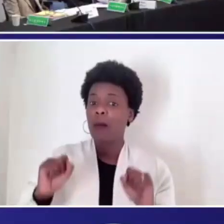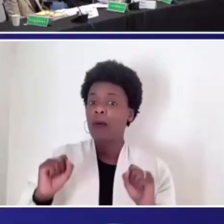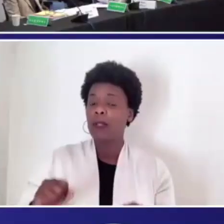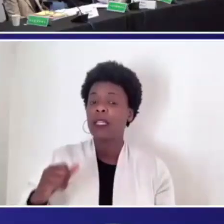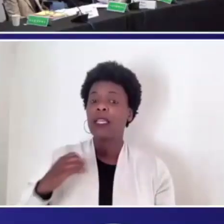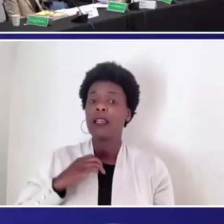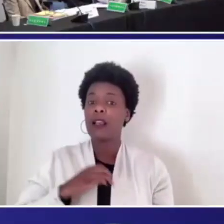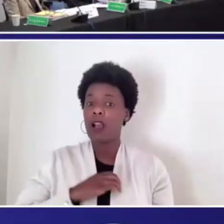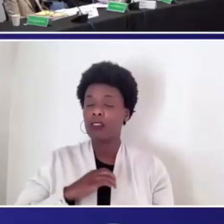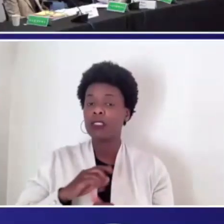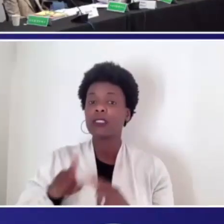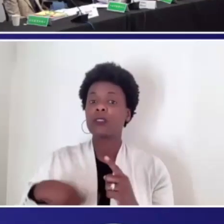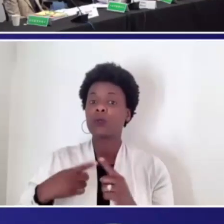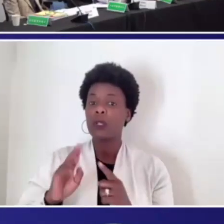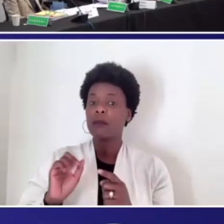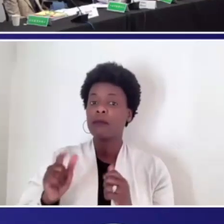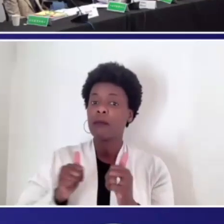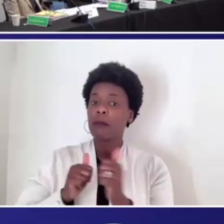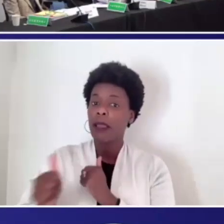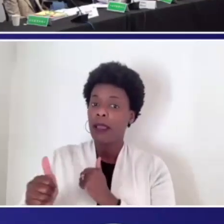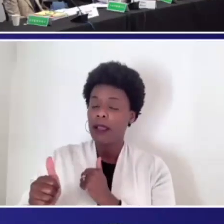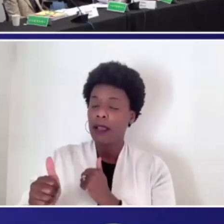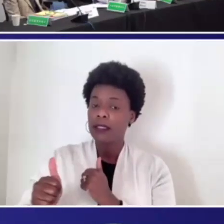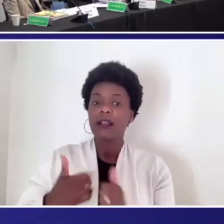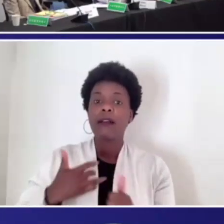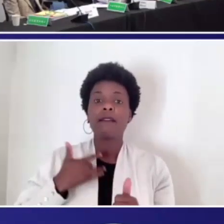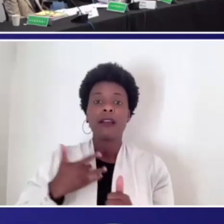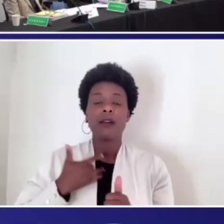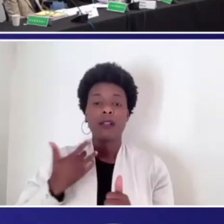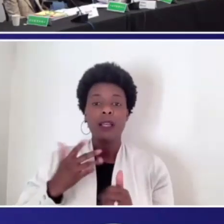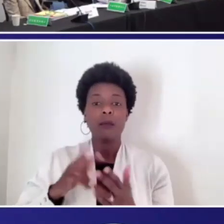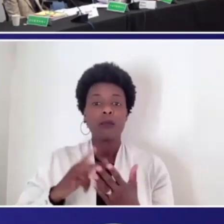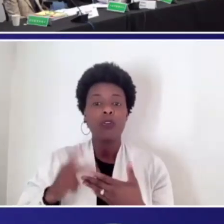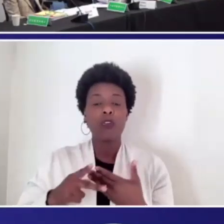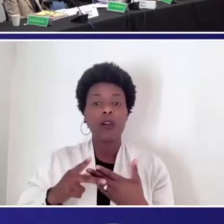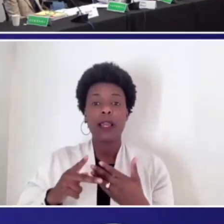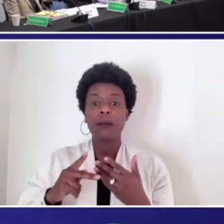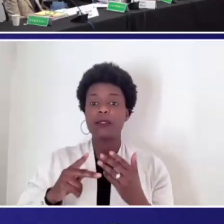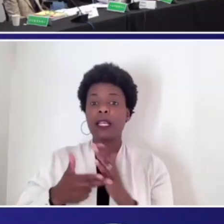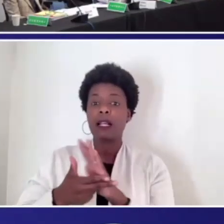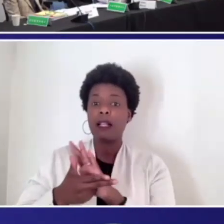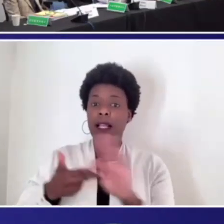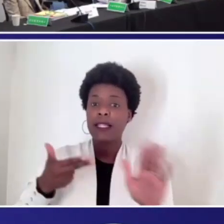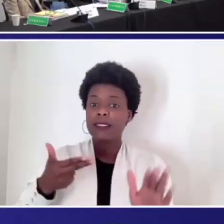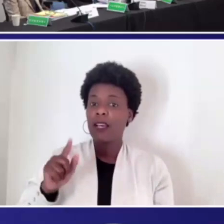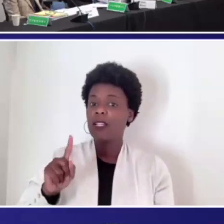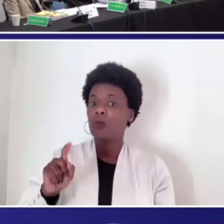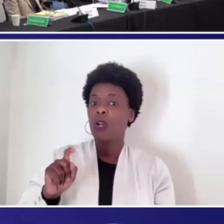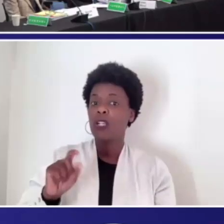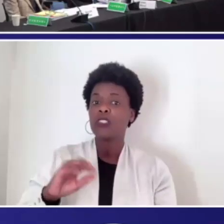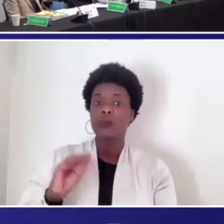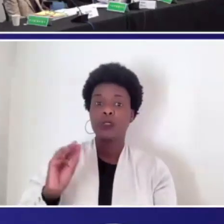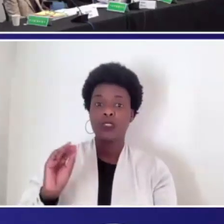time of enactment thought that programs classified at 100% professional degrees in